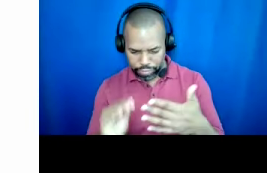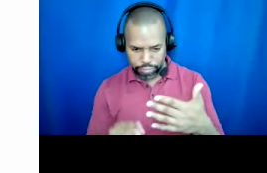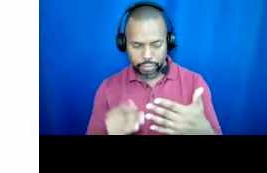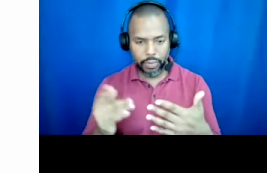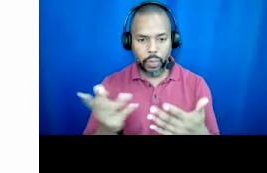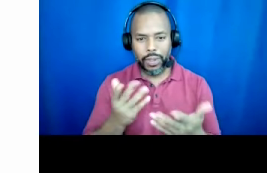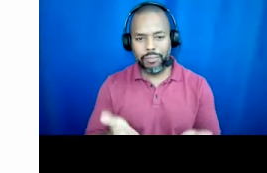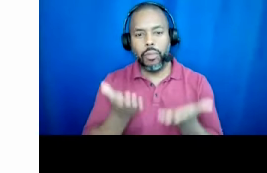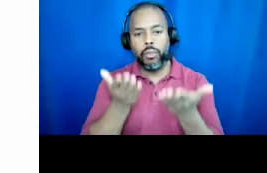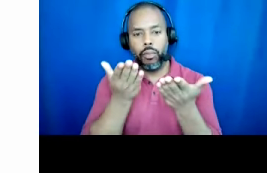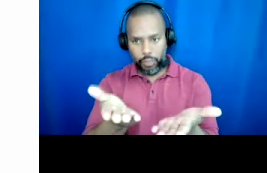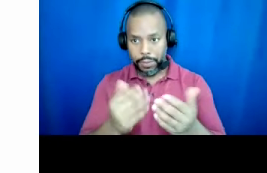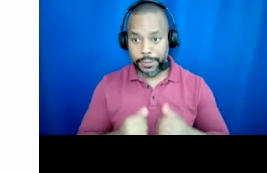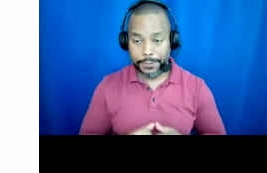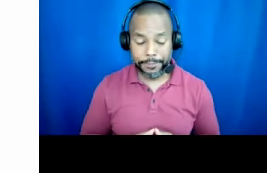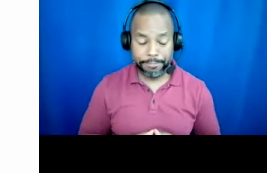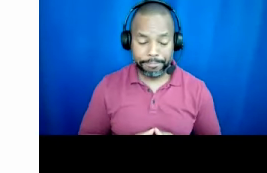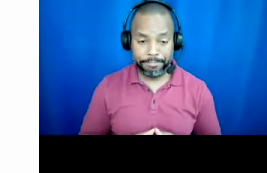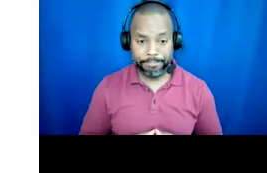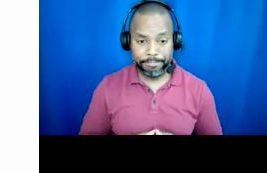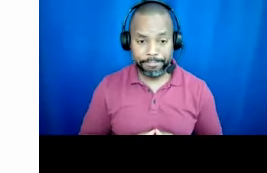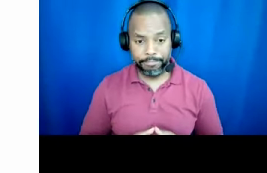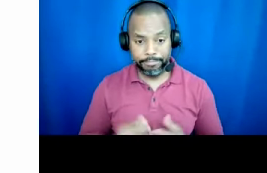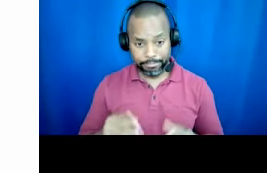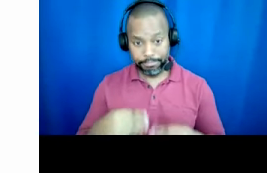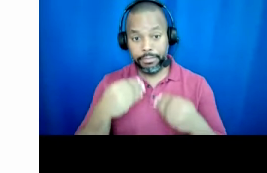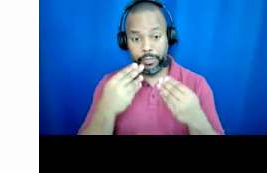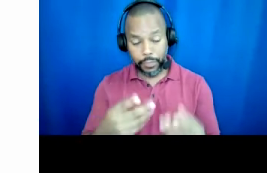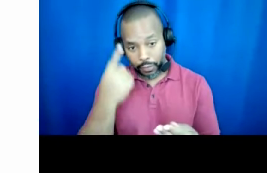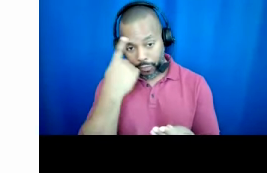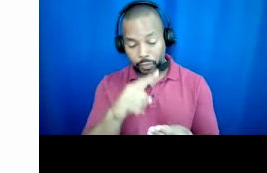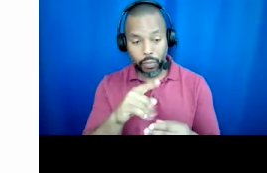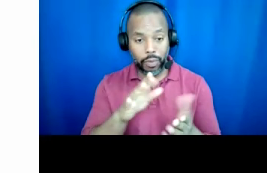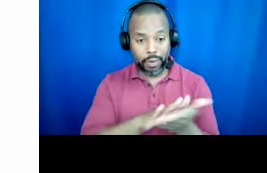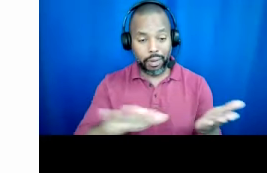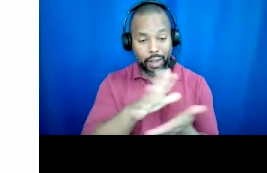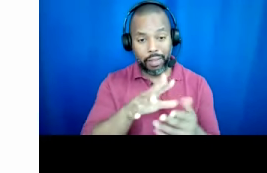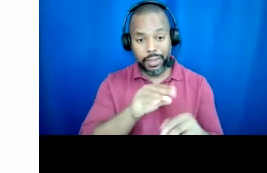are then, provided to college council, ideally in February